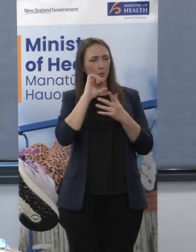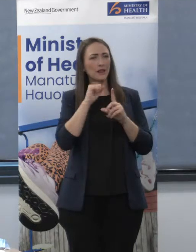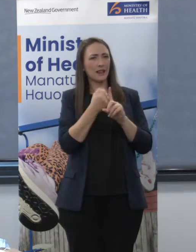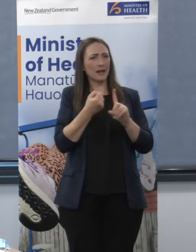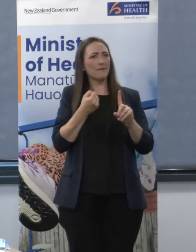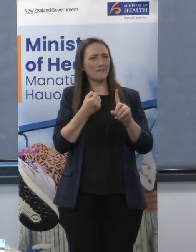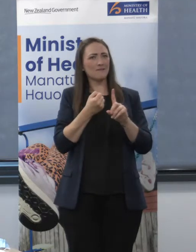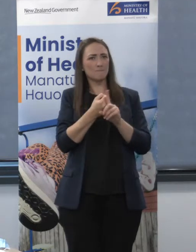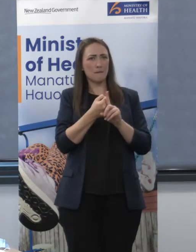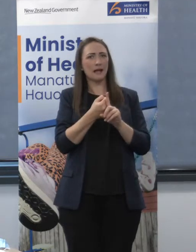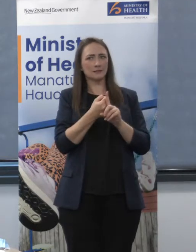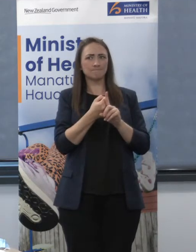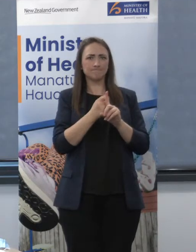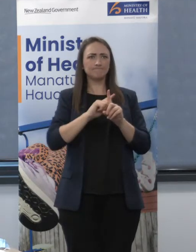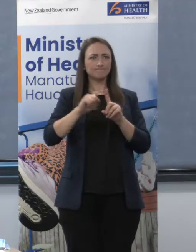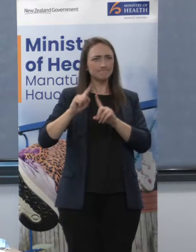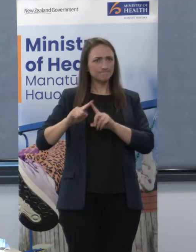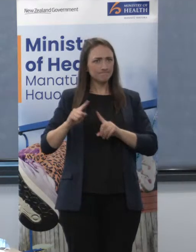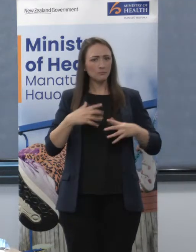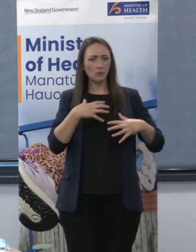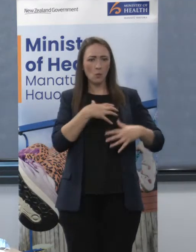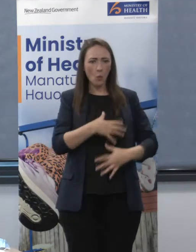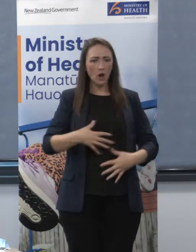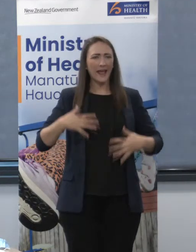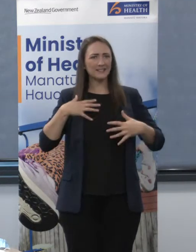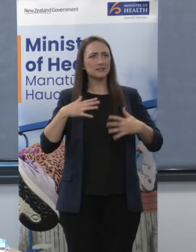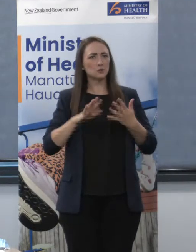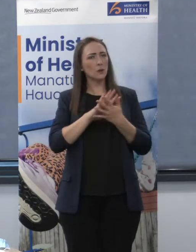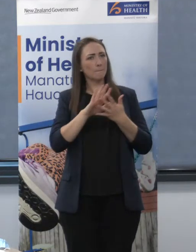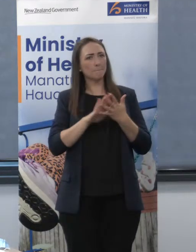impacts on the organ systems,